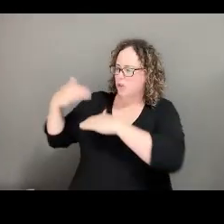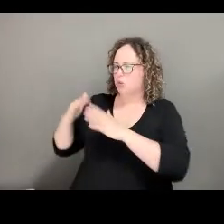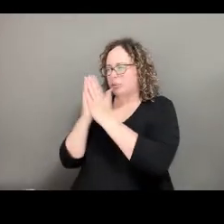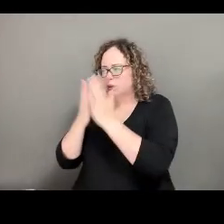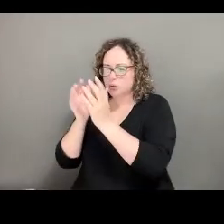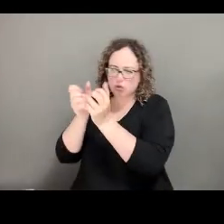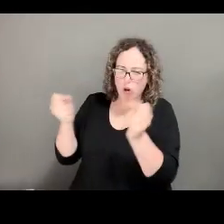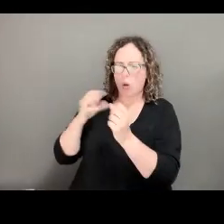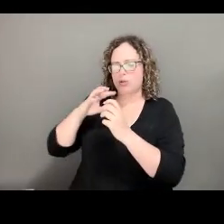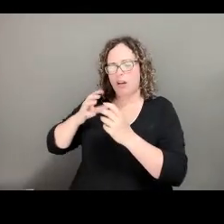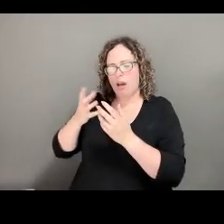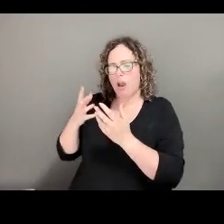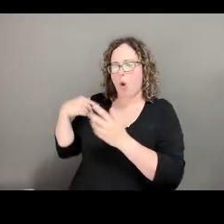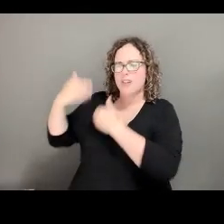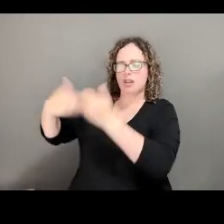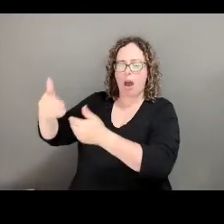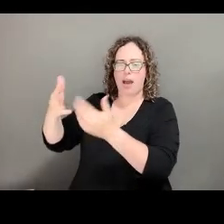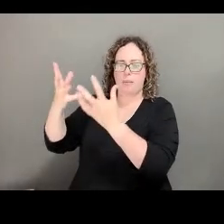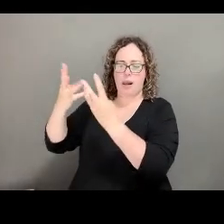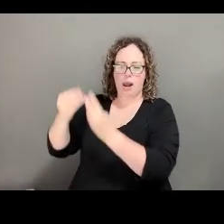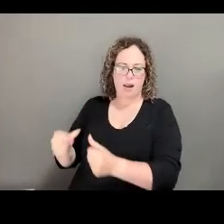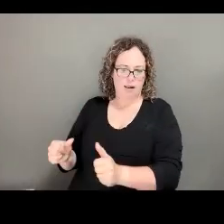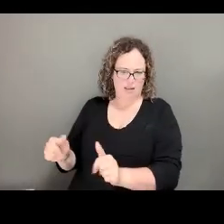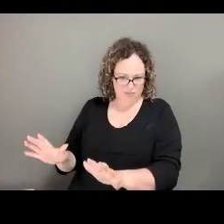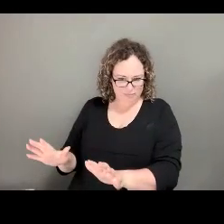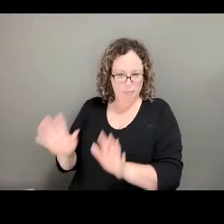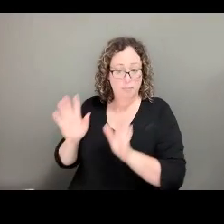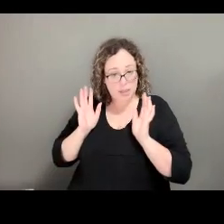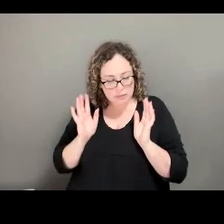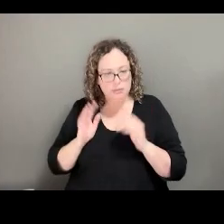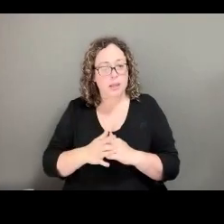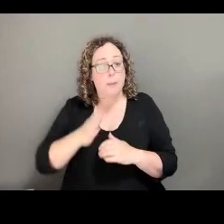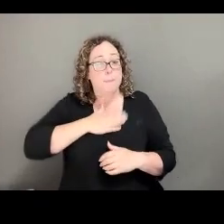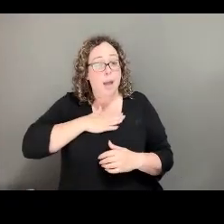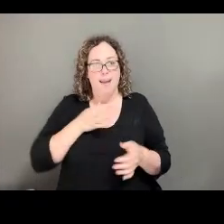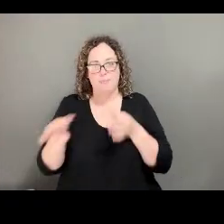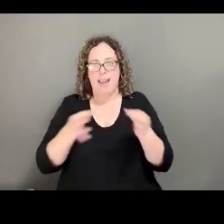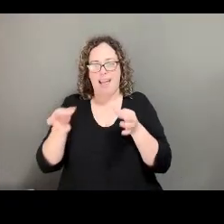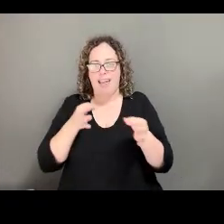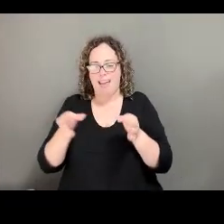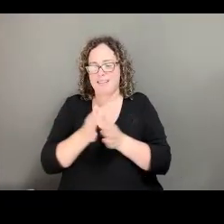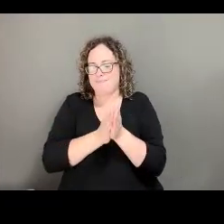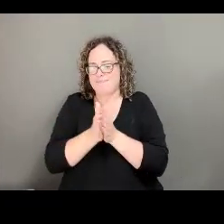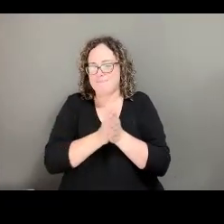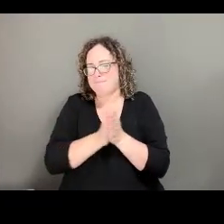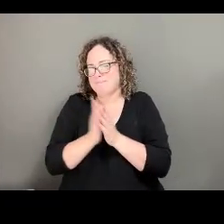So my cunning plan is to go back